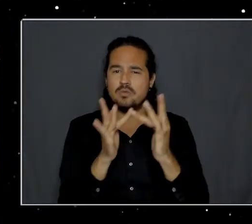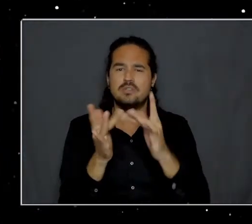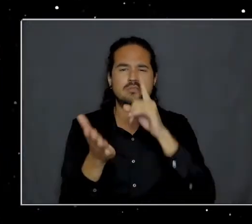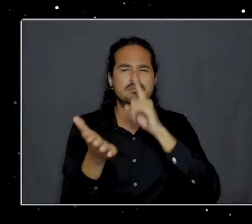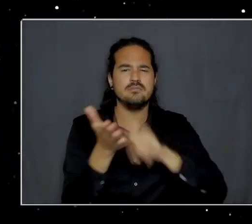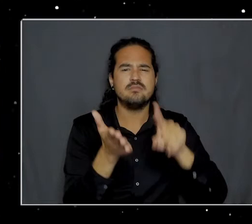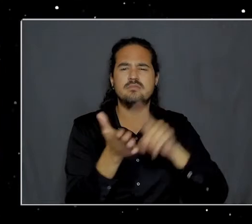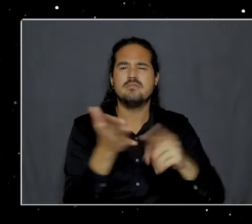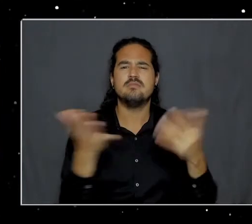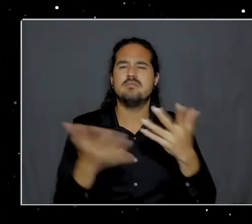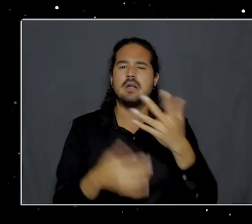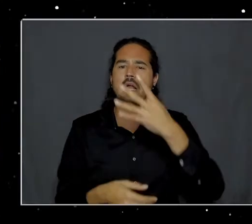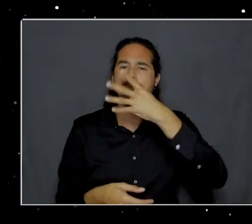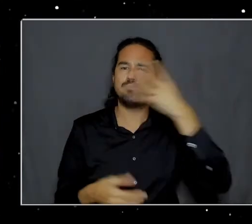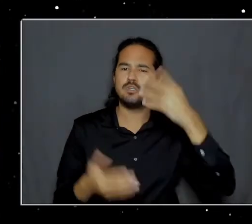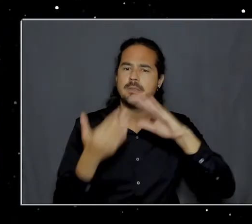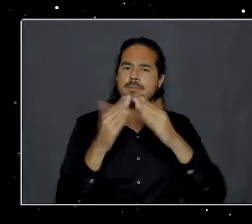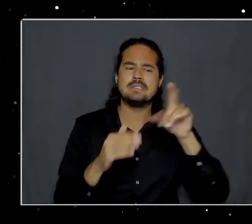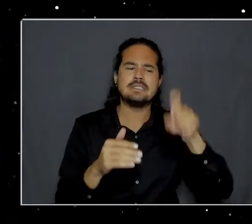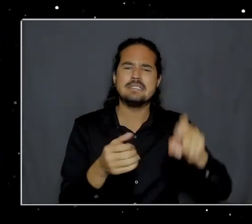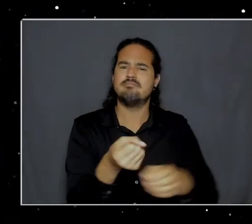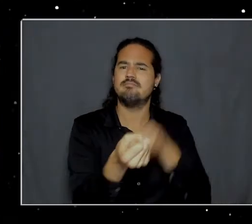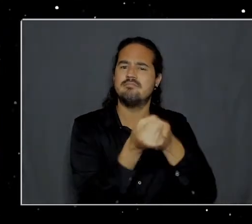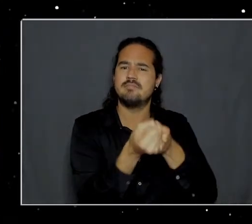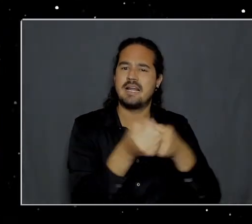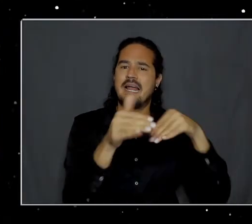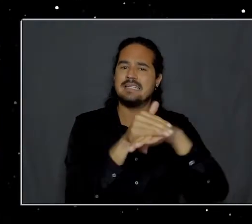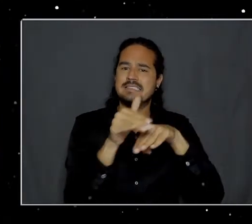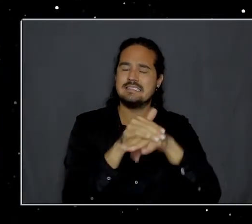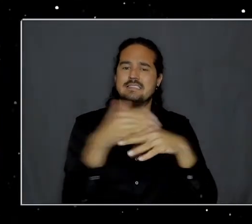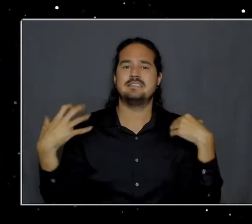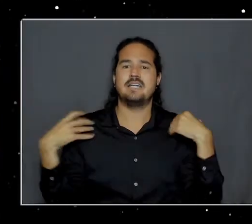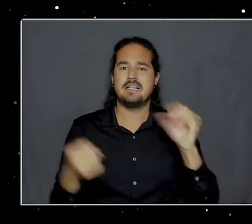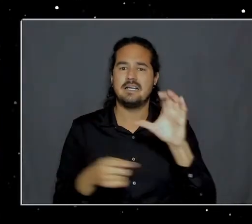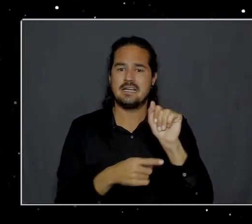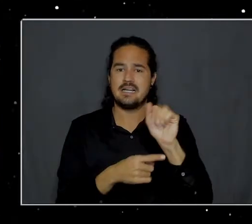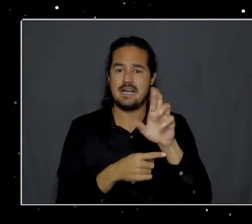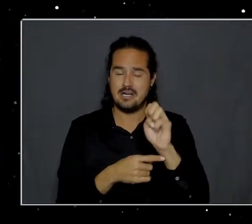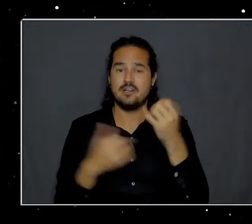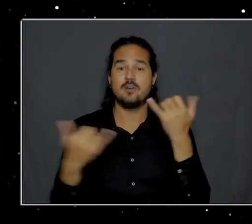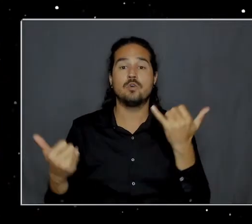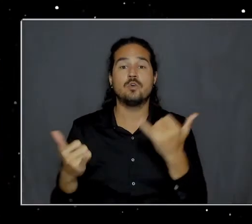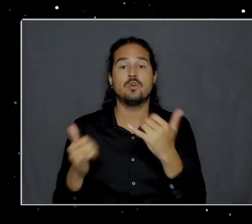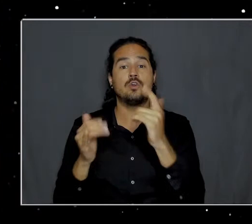HEALTHCARE UNDER LAWS THAT CURRENTLY MAKE IMMIGRANT